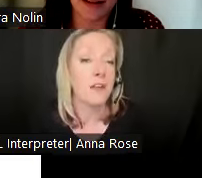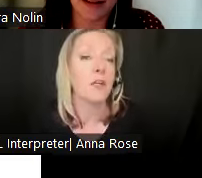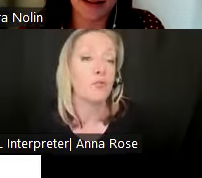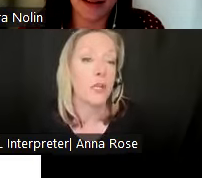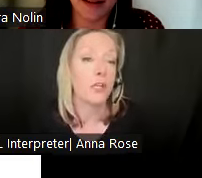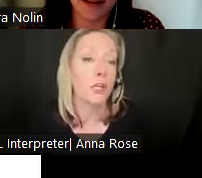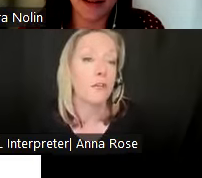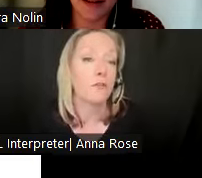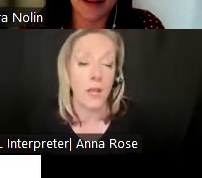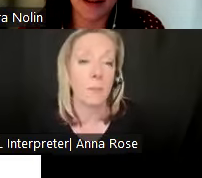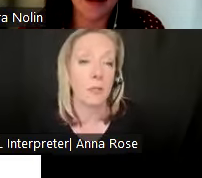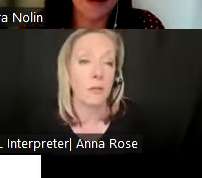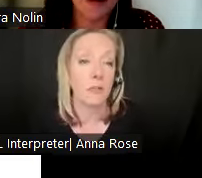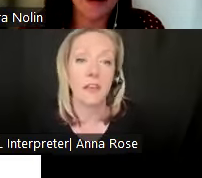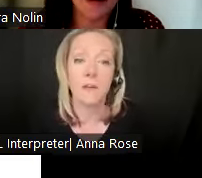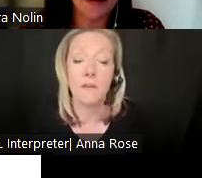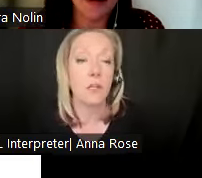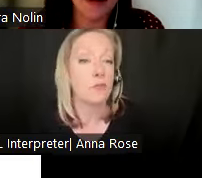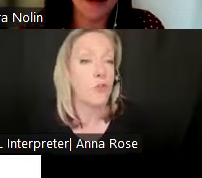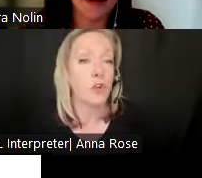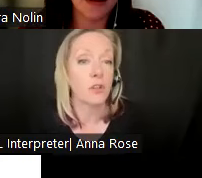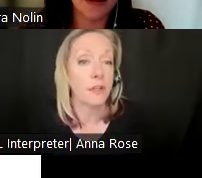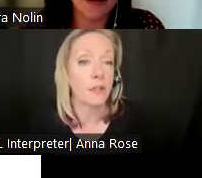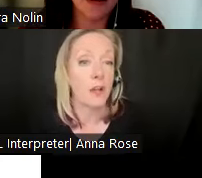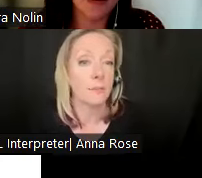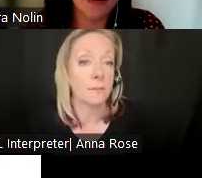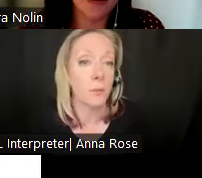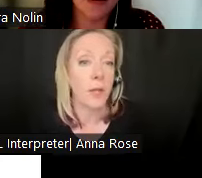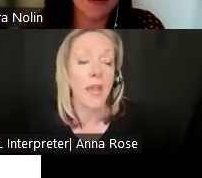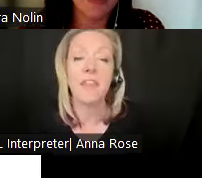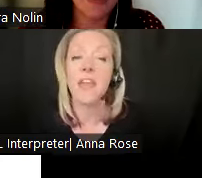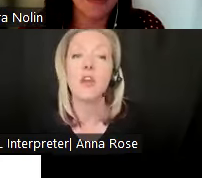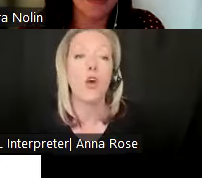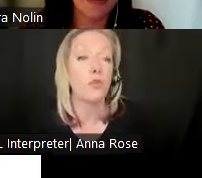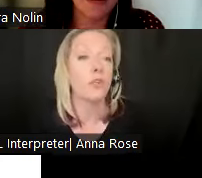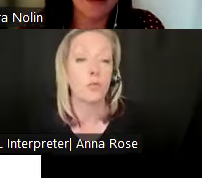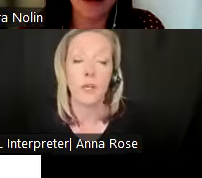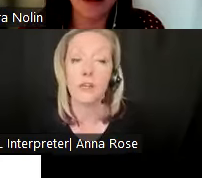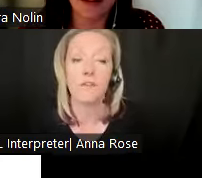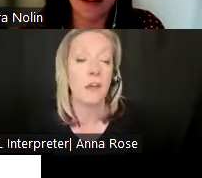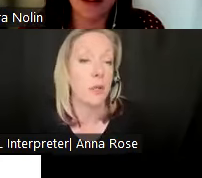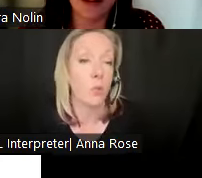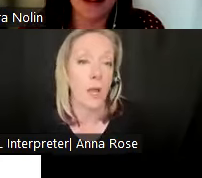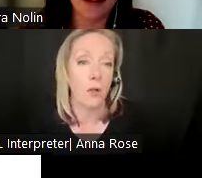very rich vocabularies. They have a very strong lexicon and they code switch very well.